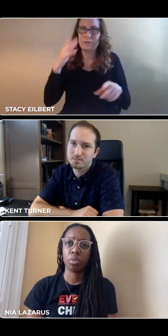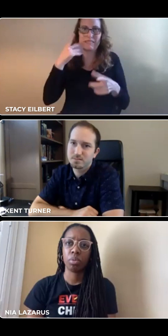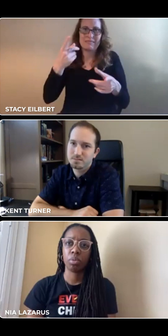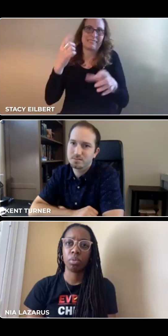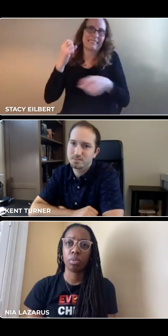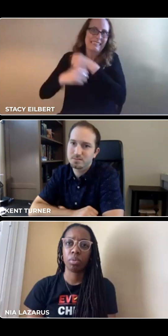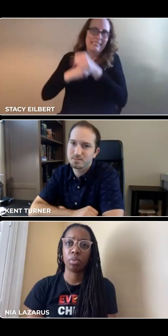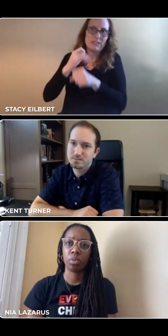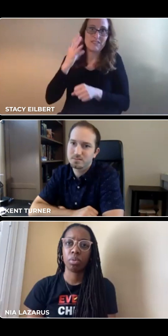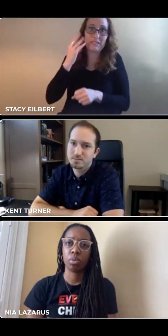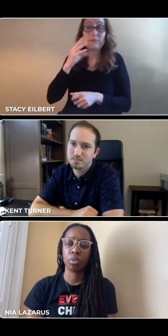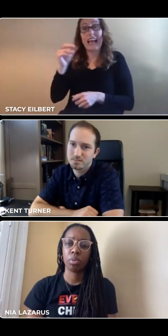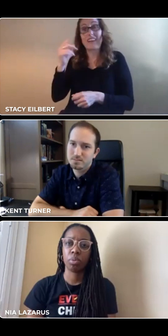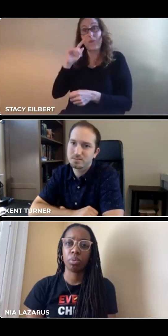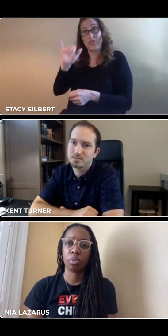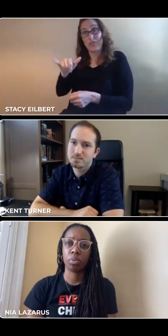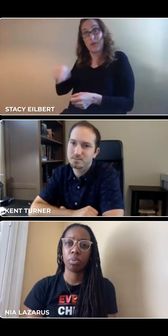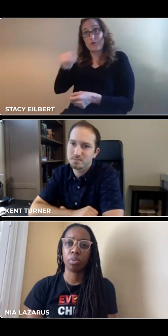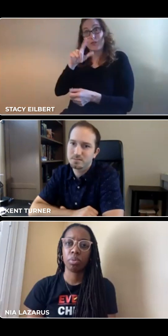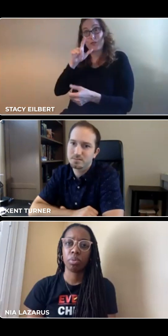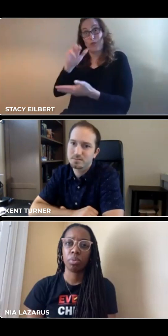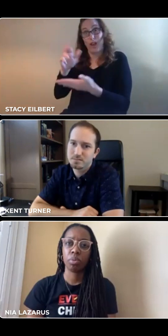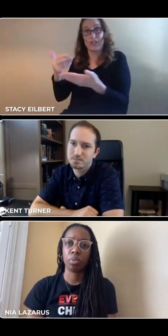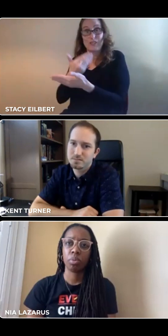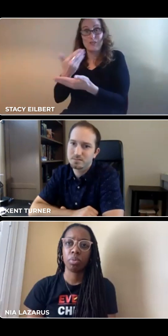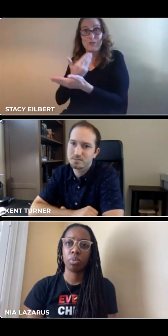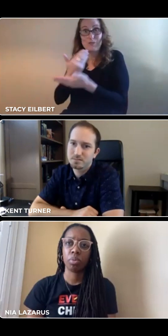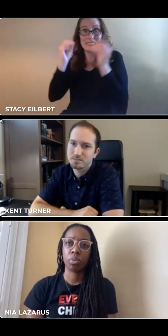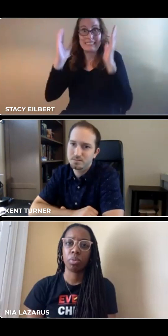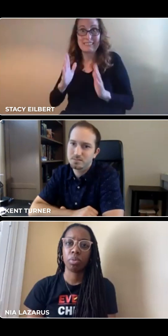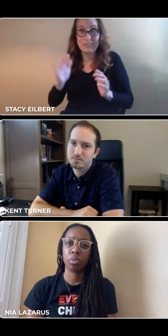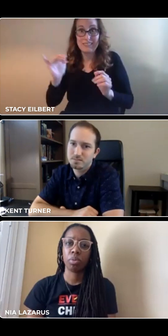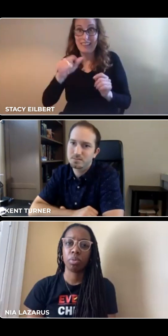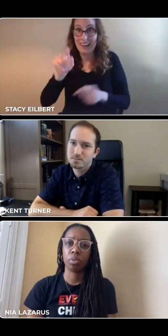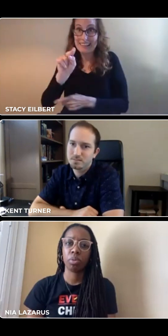see what works, and what hasn't worked over our years of experience.